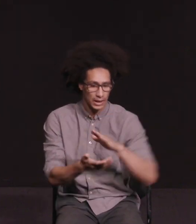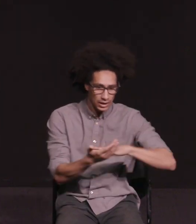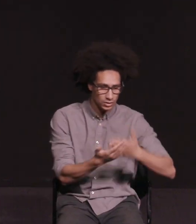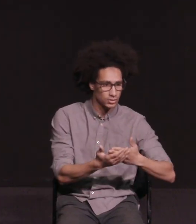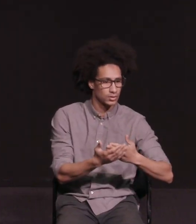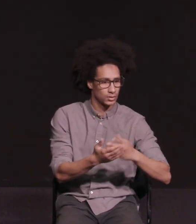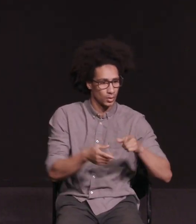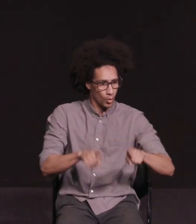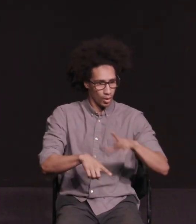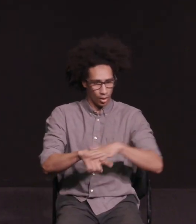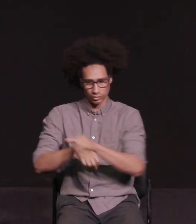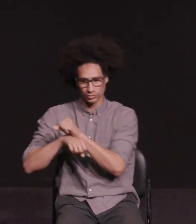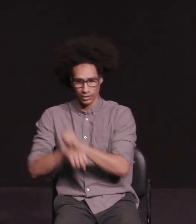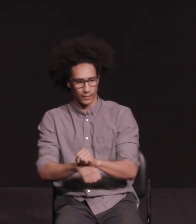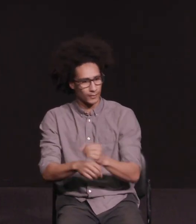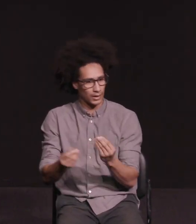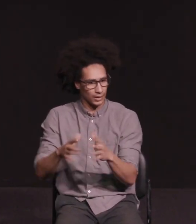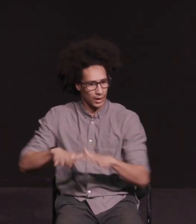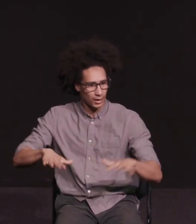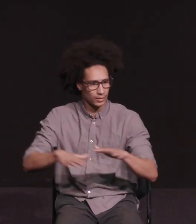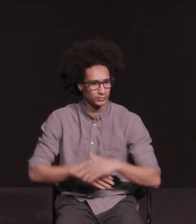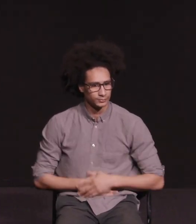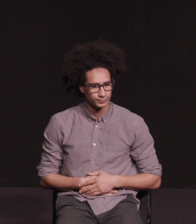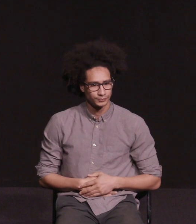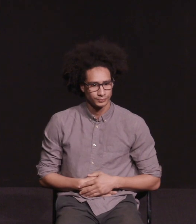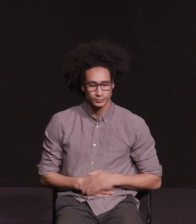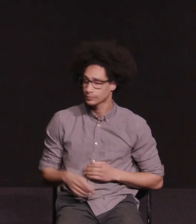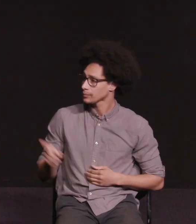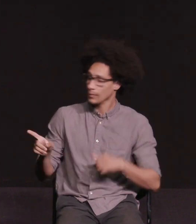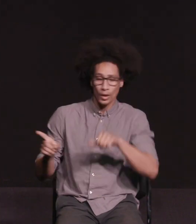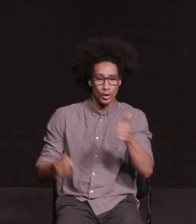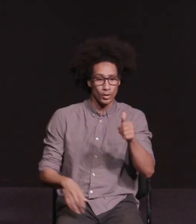Nsibidi, a Nigerian system of written symbols that dates back